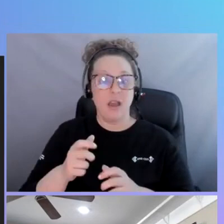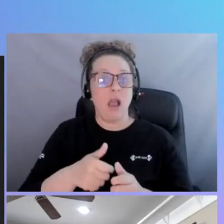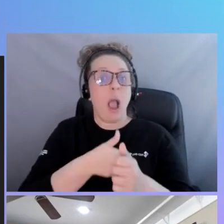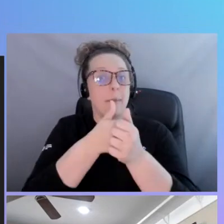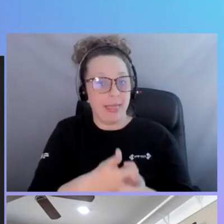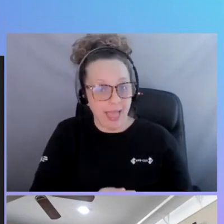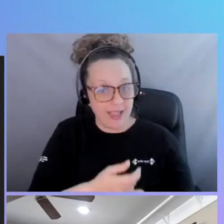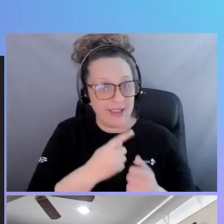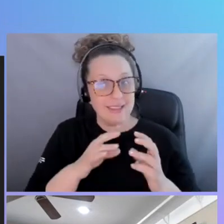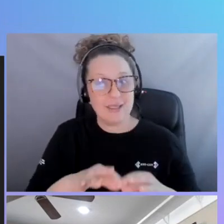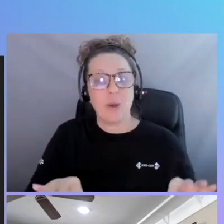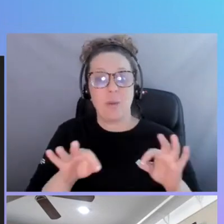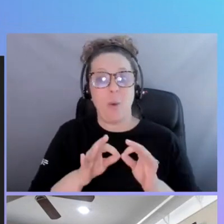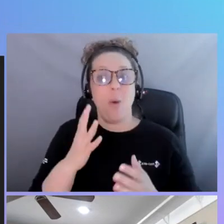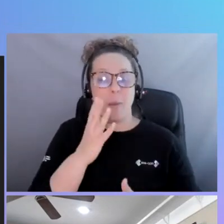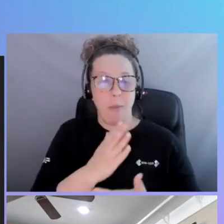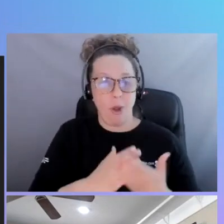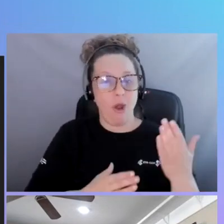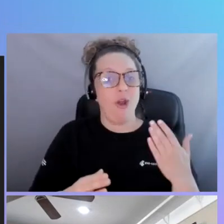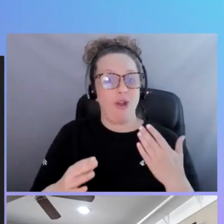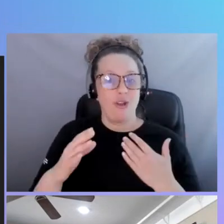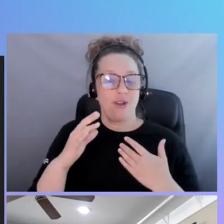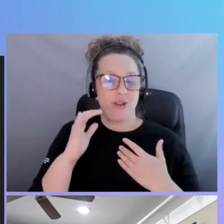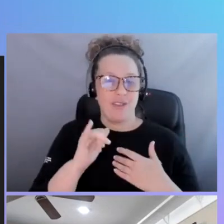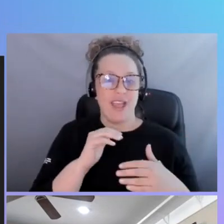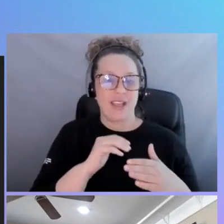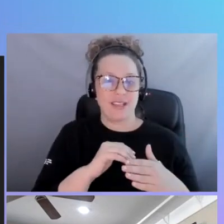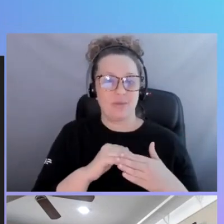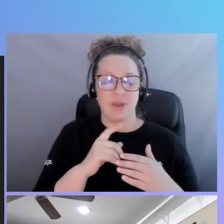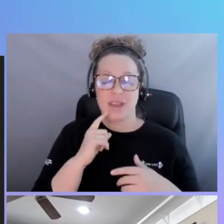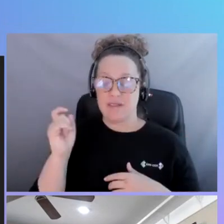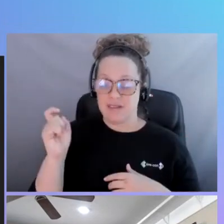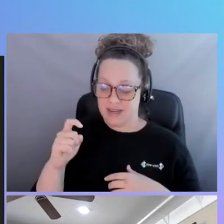Uh, if needed we can help with messaging to compliance and ask